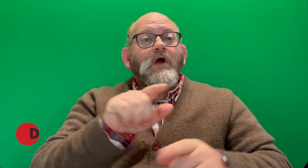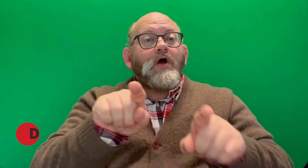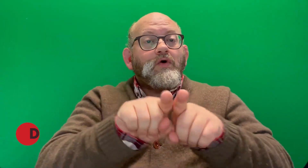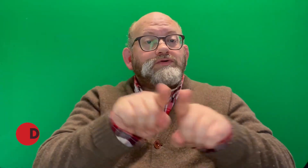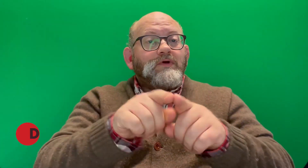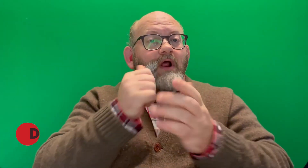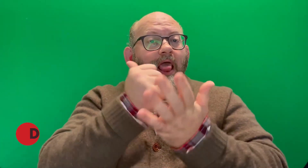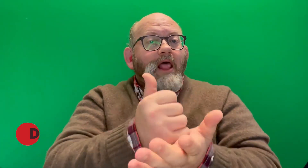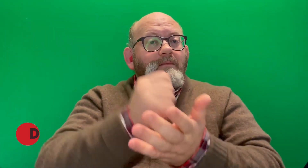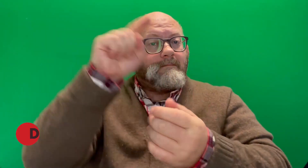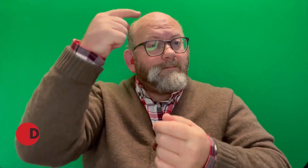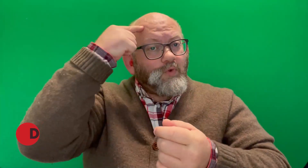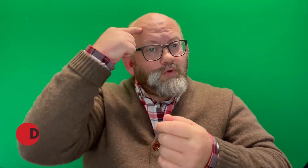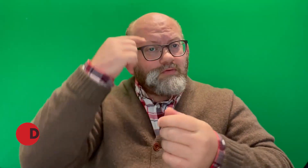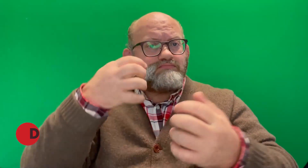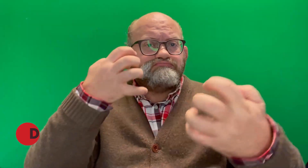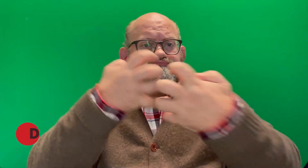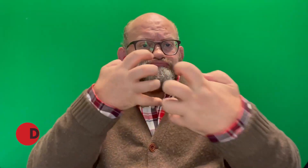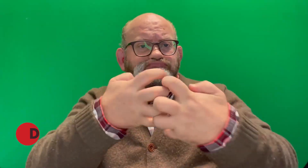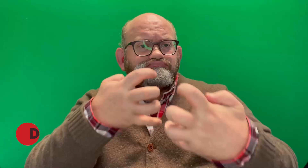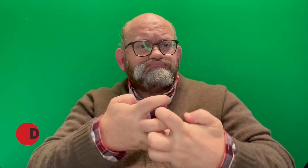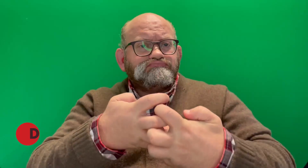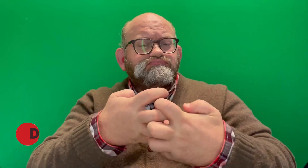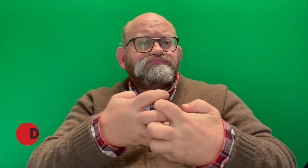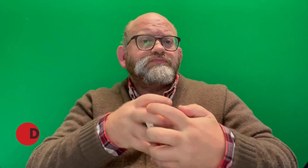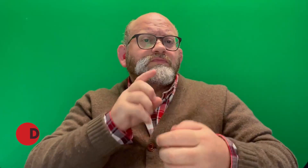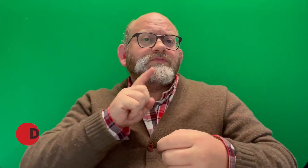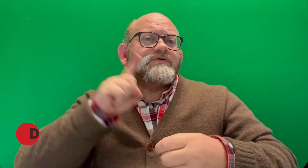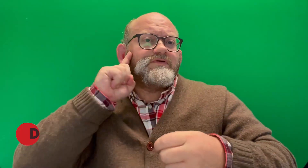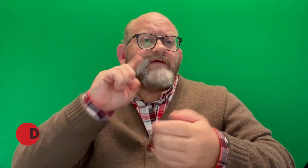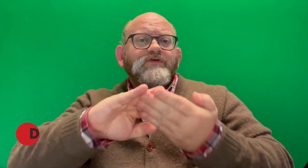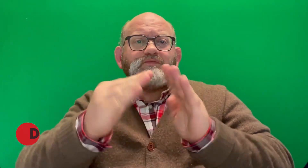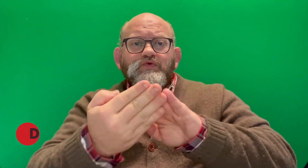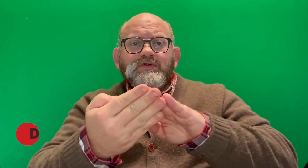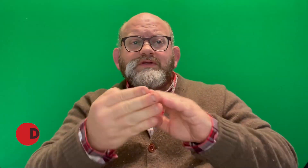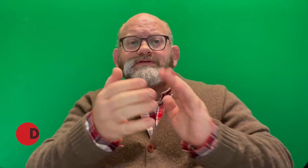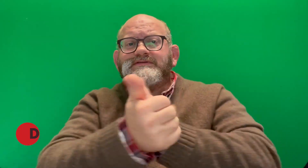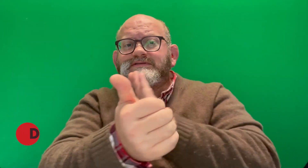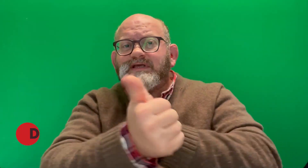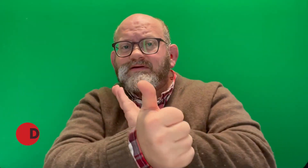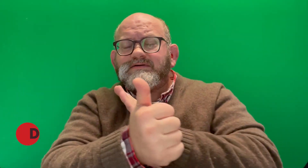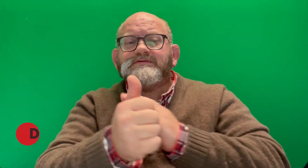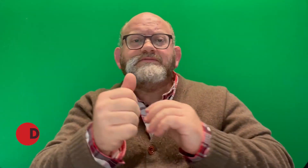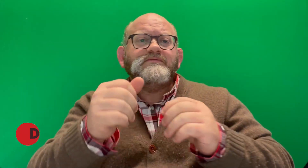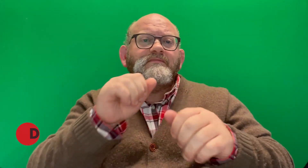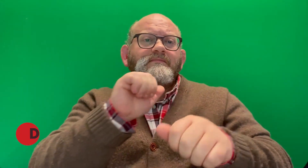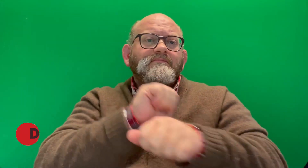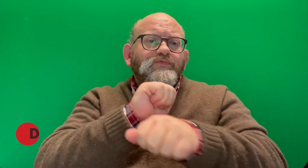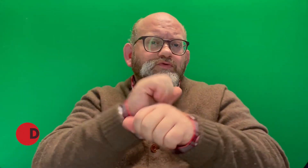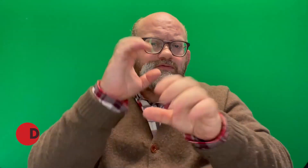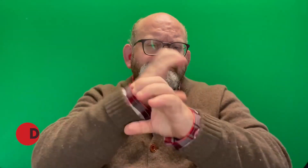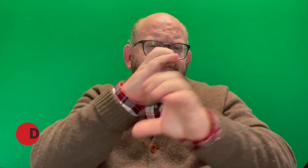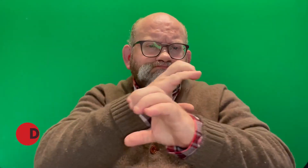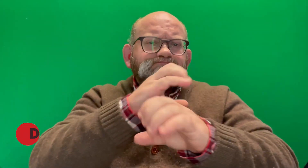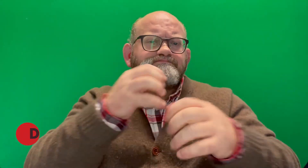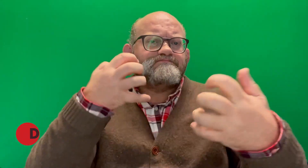We also help employers match with Deaf community skills, job search